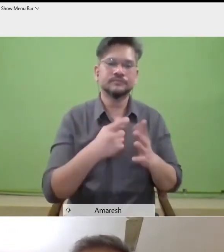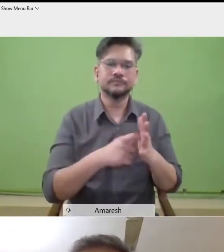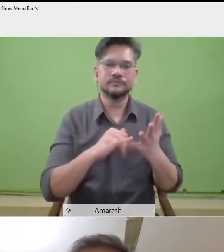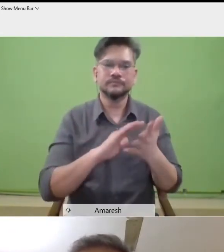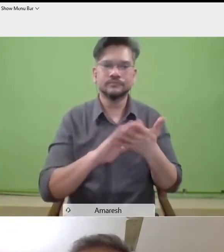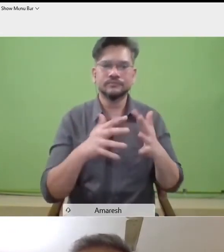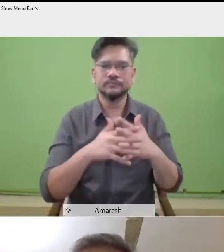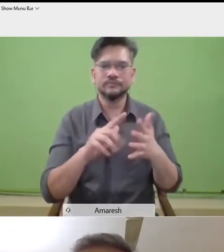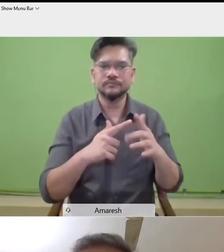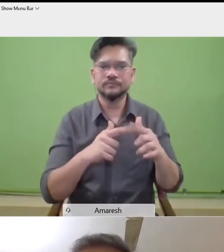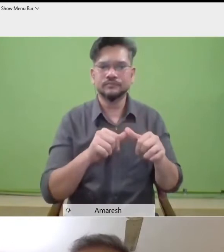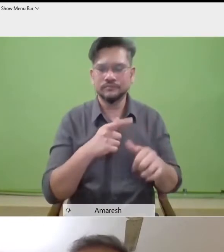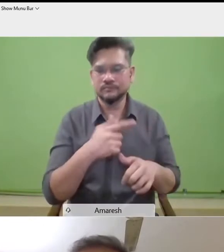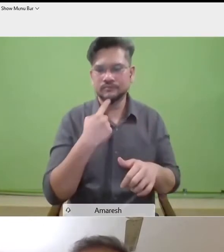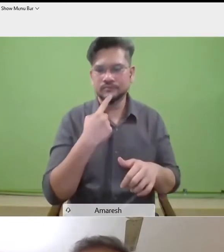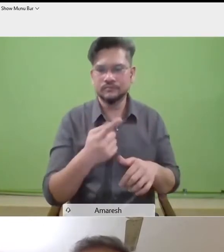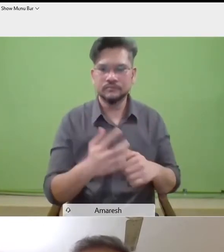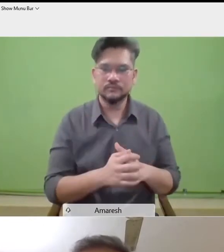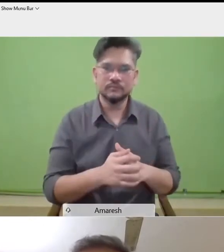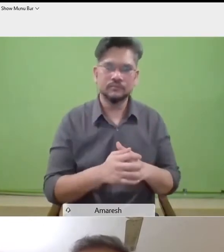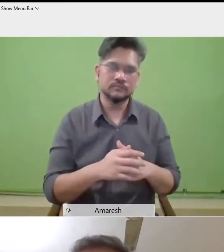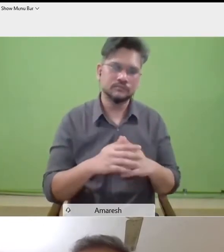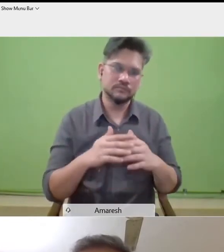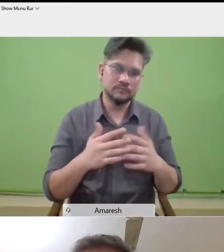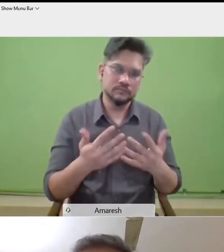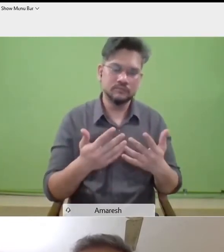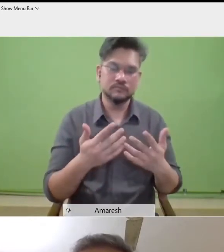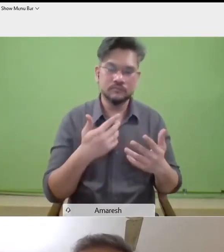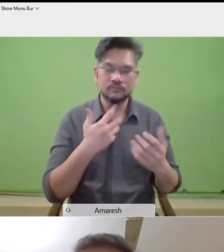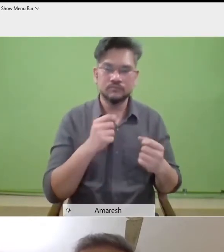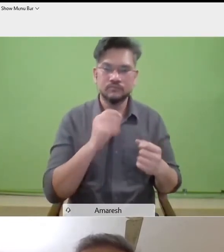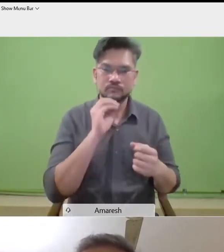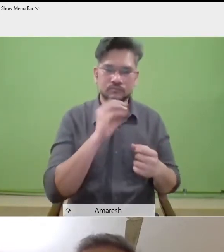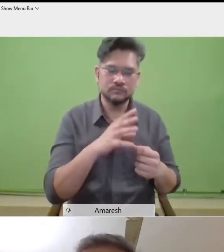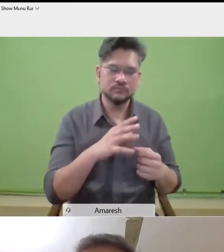just wanted to ask rather say that when language is different for different regions or countries